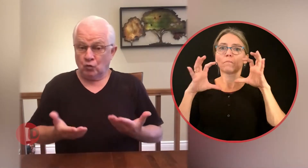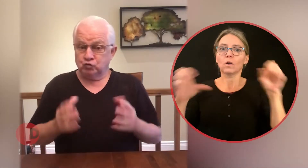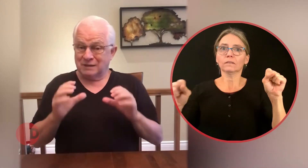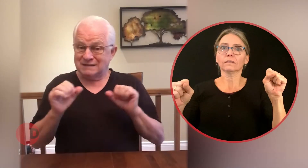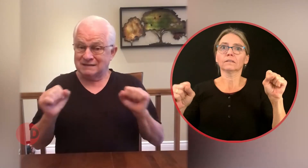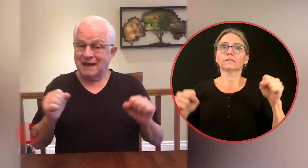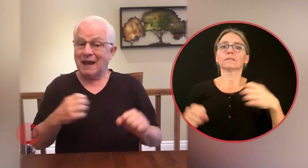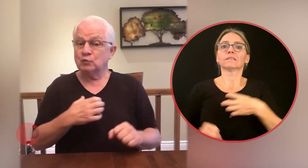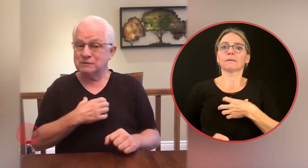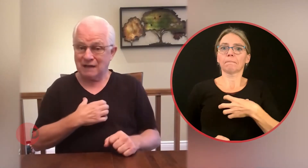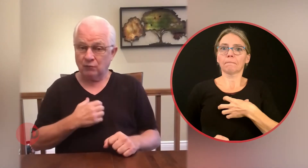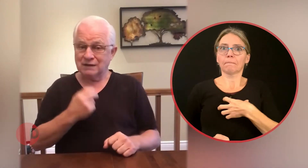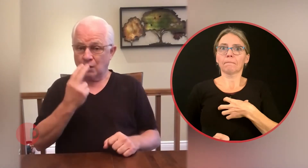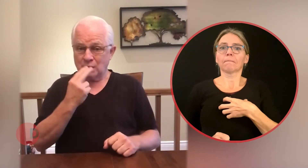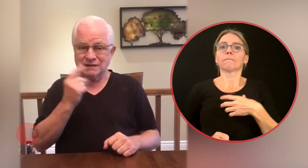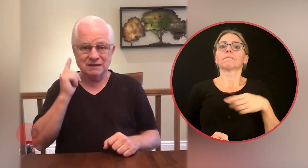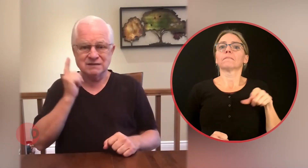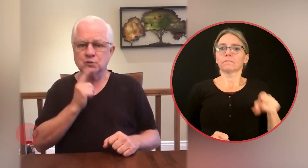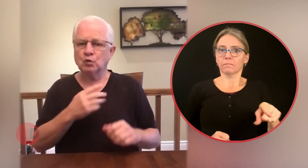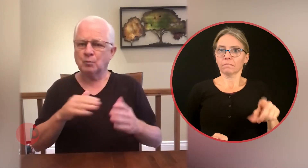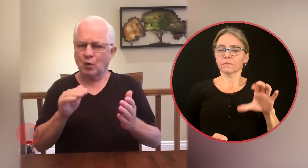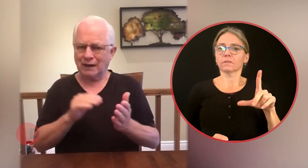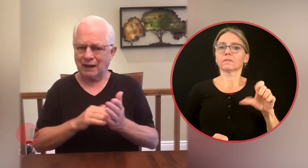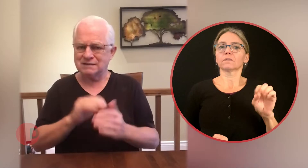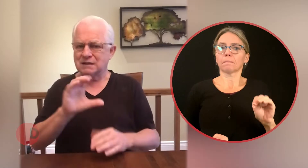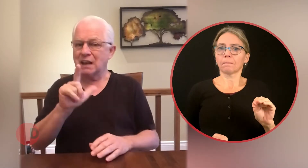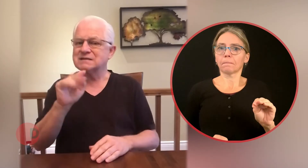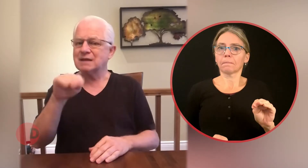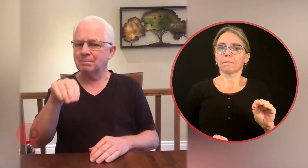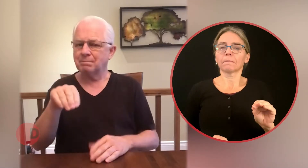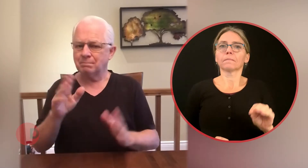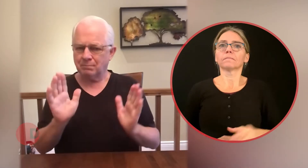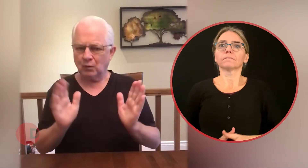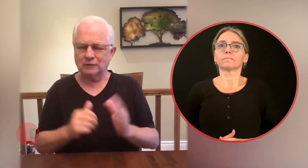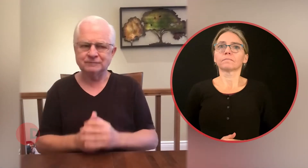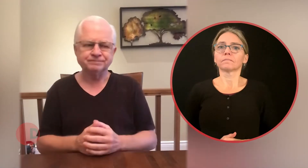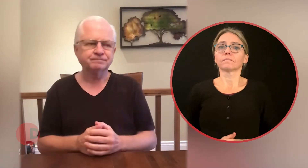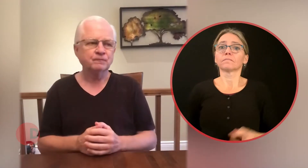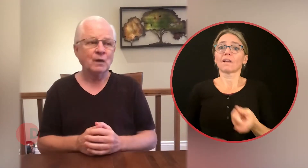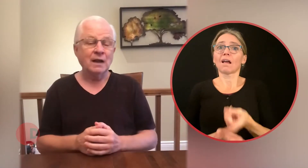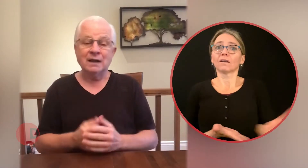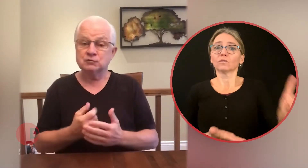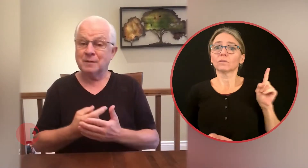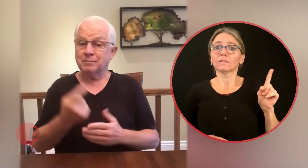president of Centre des Sourds de Montréal Inc., (CLSM).